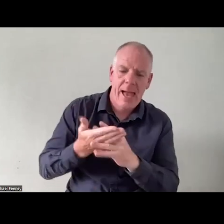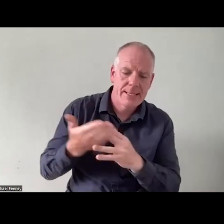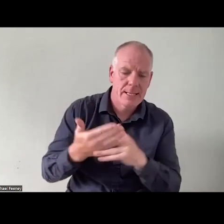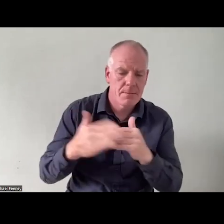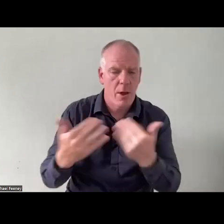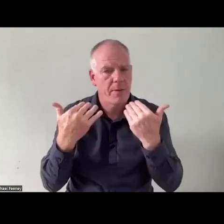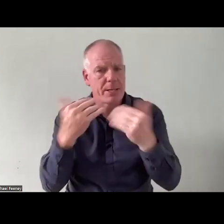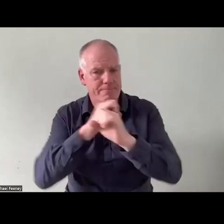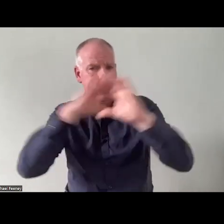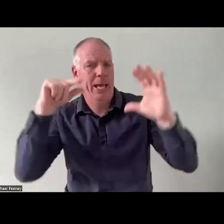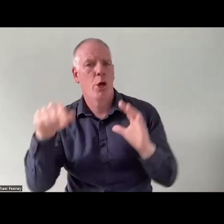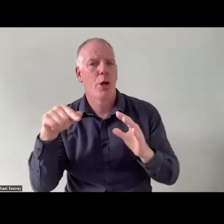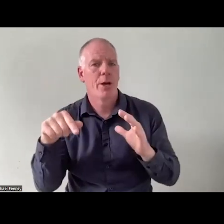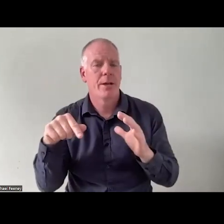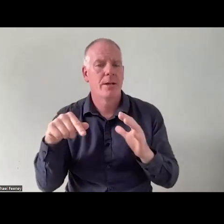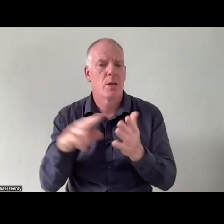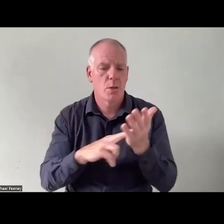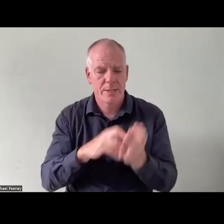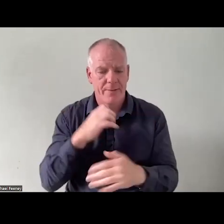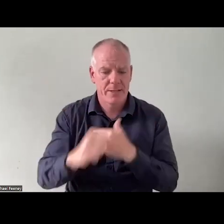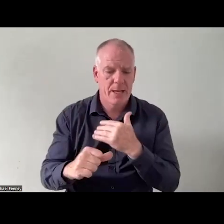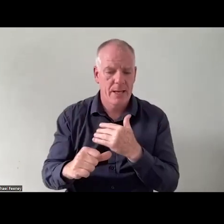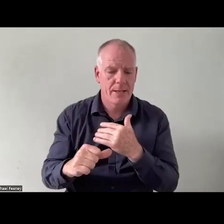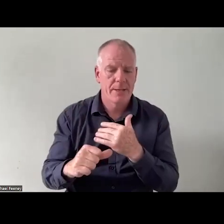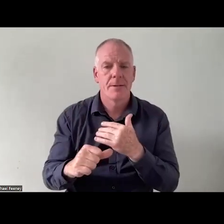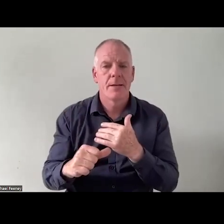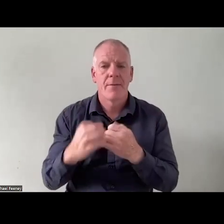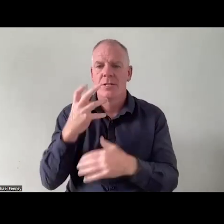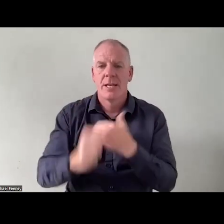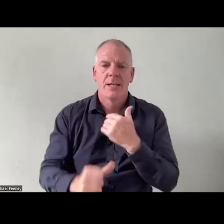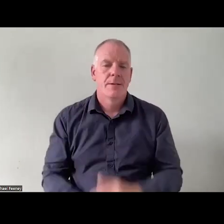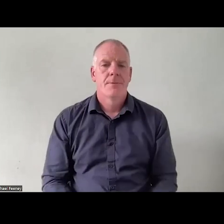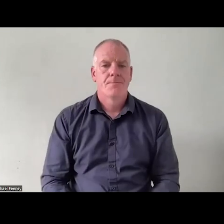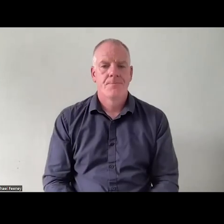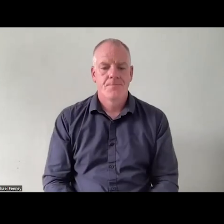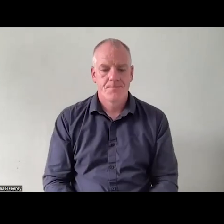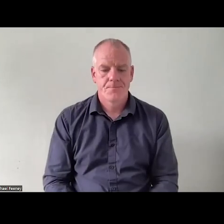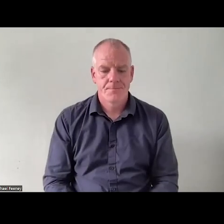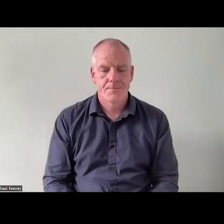and things that people use on a day-to-day basis, Two minutes left, Oran.